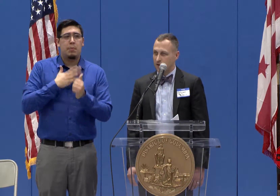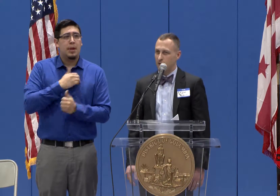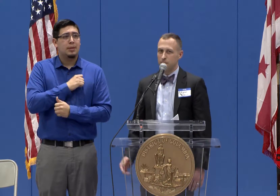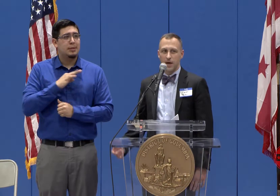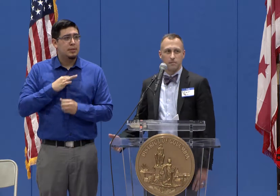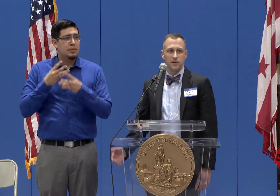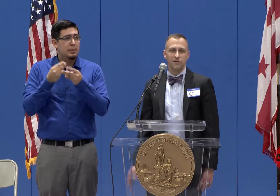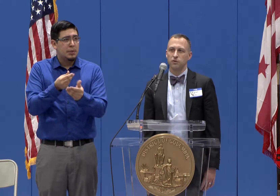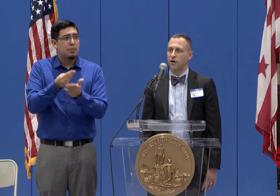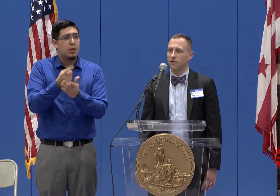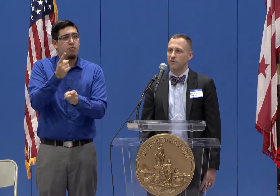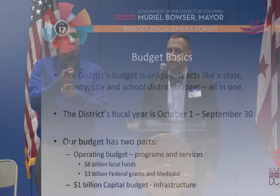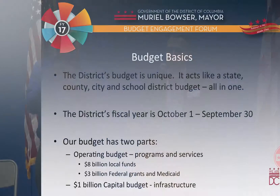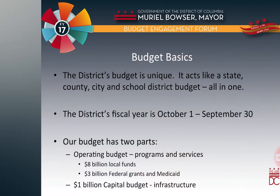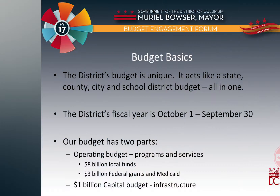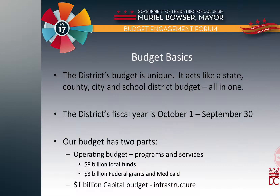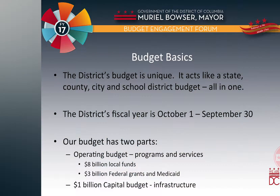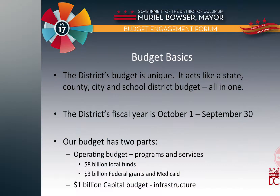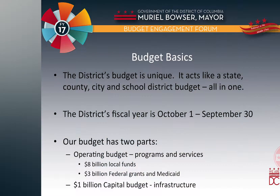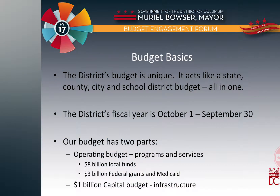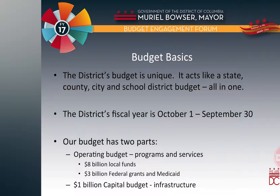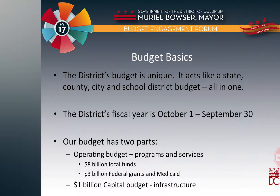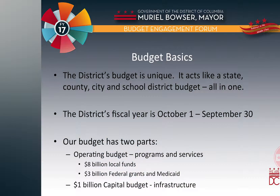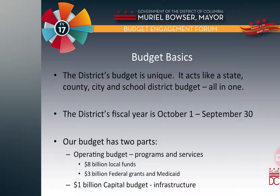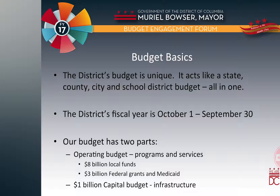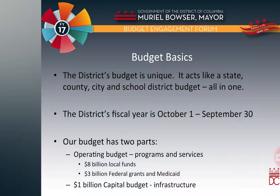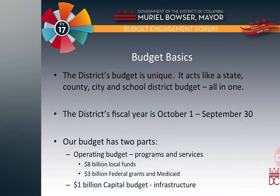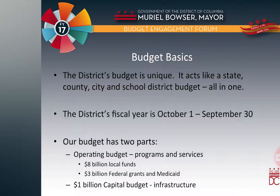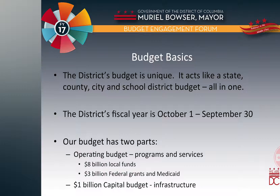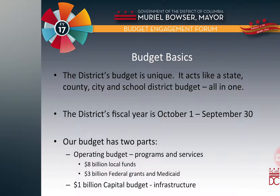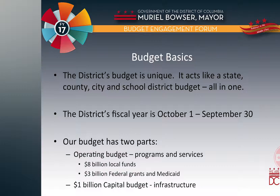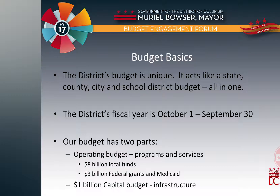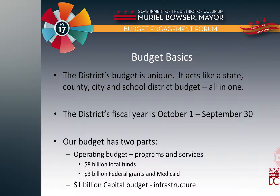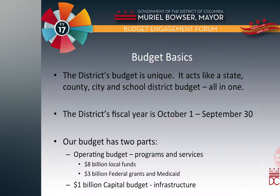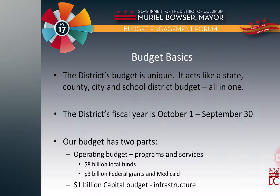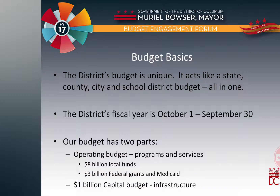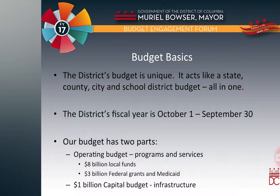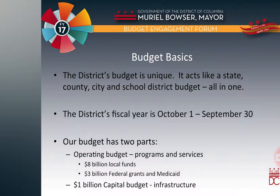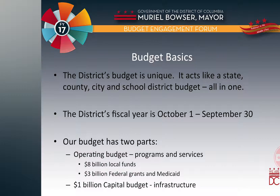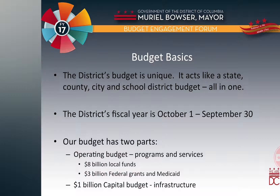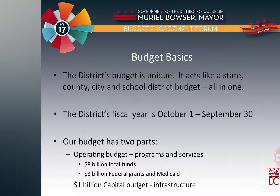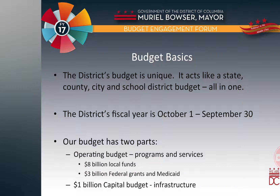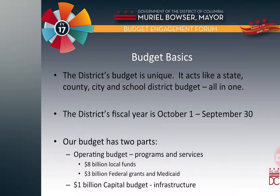MANY OF YOU KNOW THAT OUR FISCAL YEAR ALIGNS WITH THE FEDERAL FISCAL YEAR. IT BEGINS IN OCTOBER AND YOU MAY